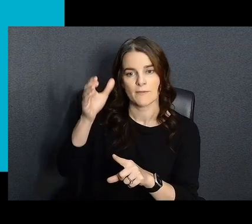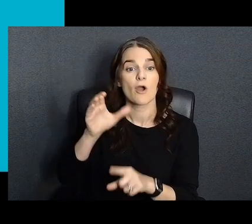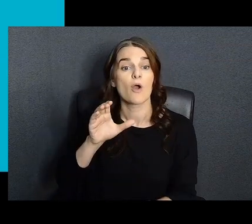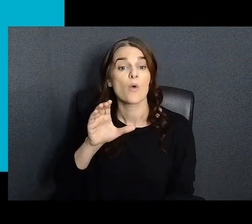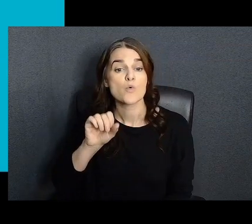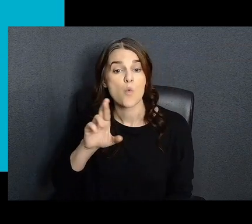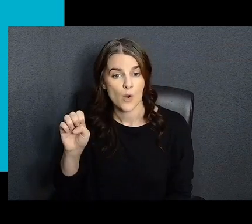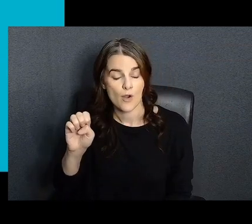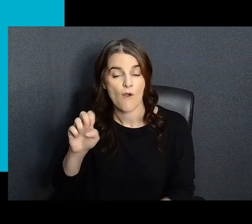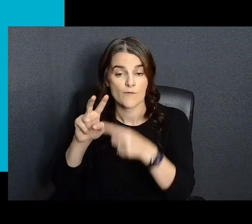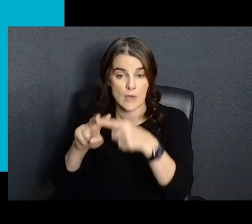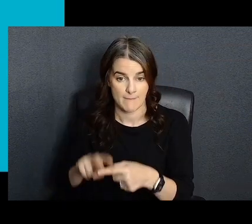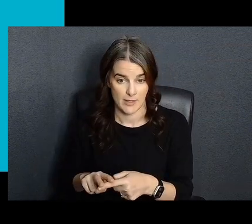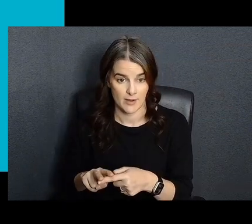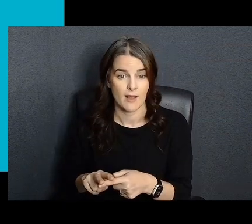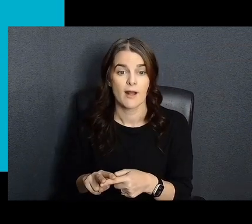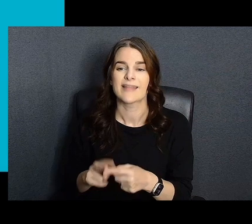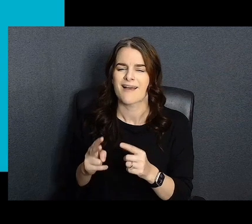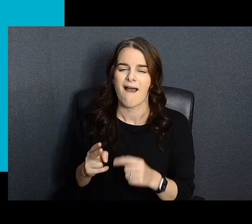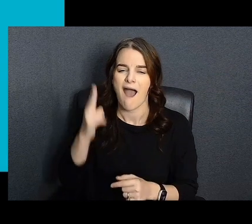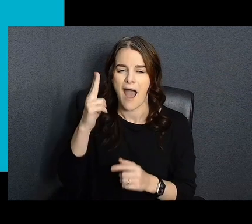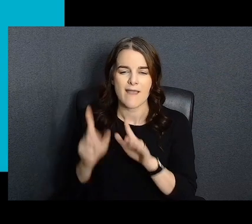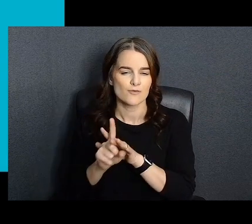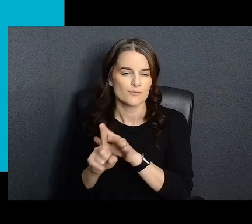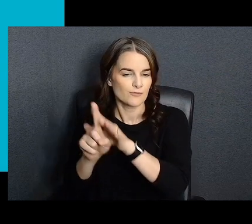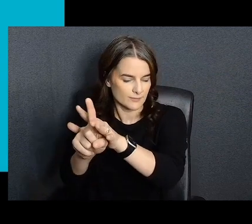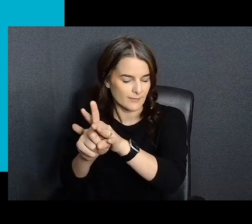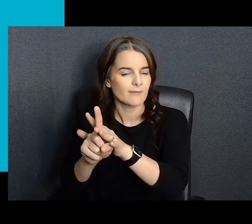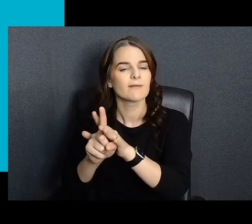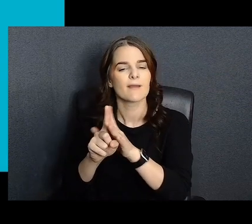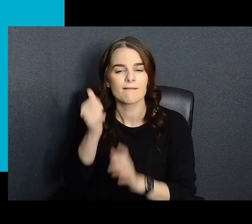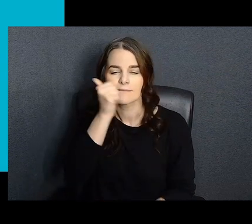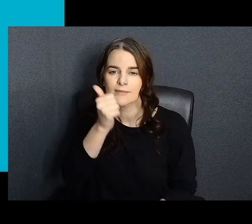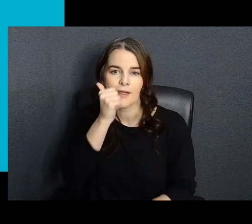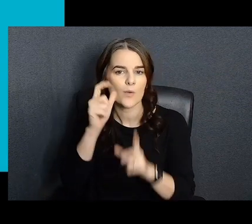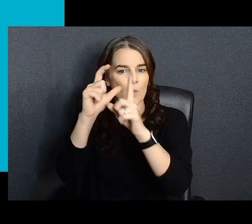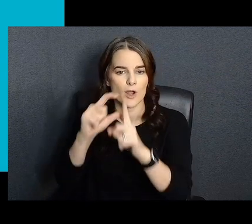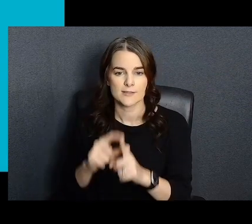Core vocabulary are high frequency, everyday words. They make up about 80% of what we say,